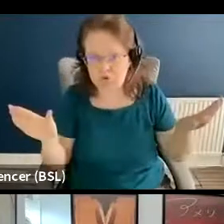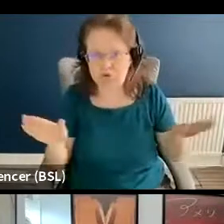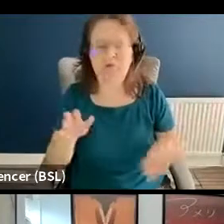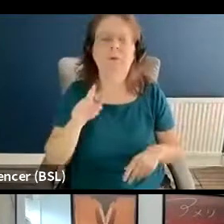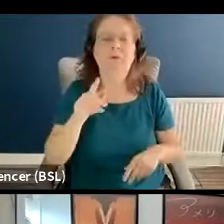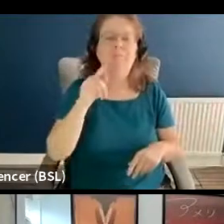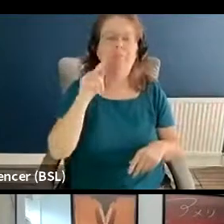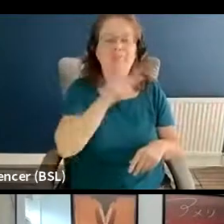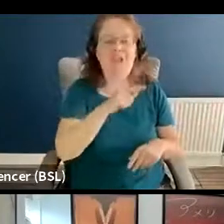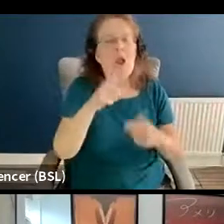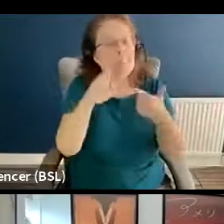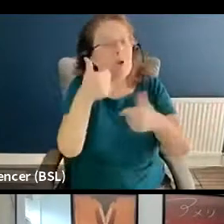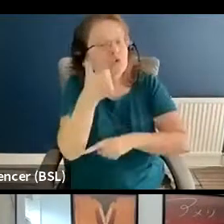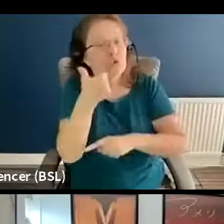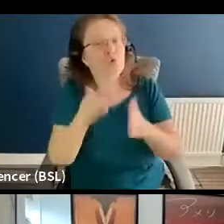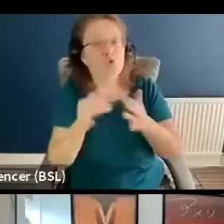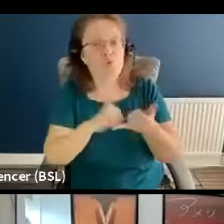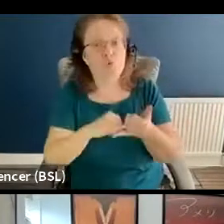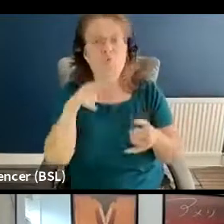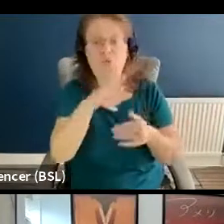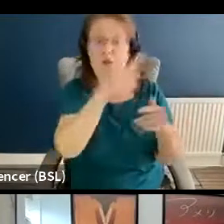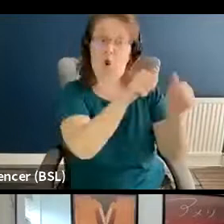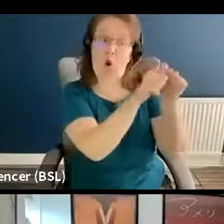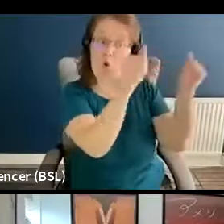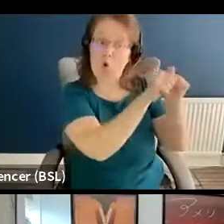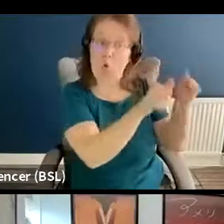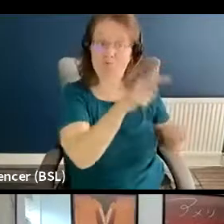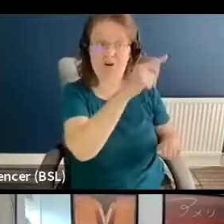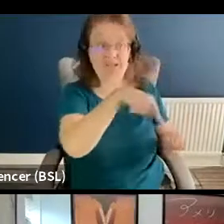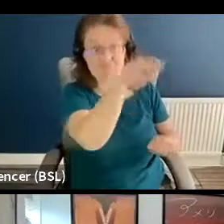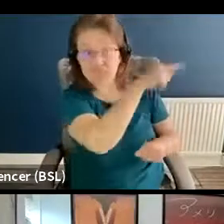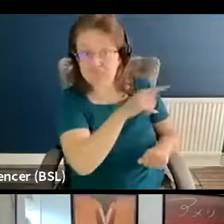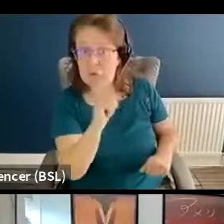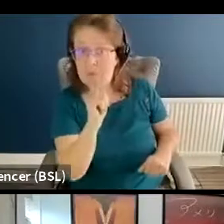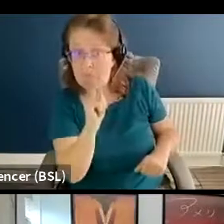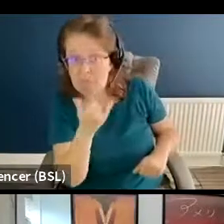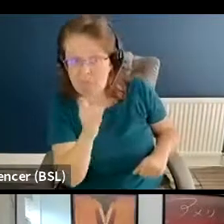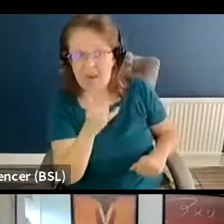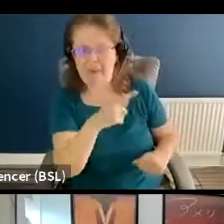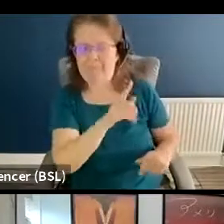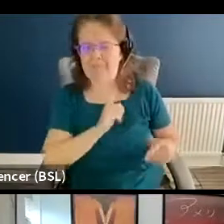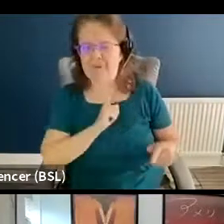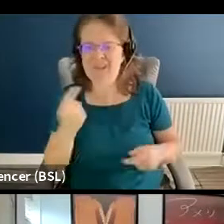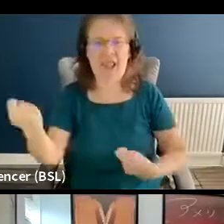But the good news about it is the corporation. Probably because of the litigation, are paying attention now.